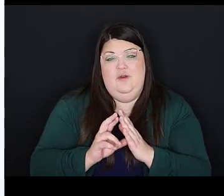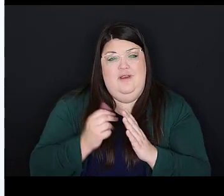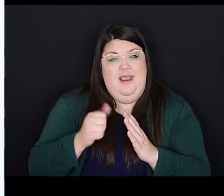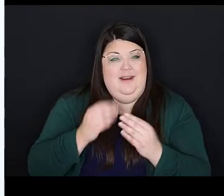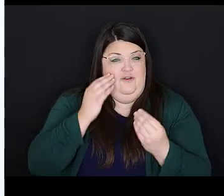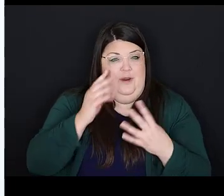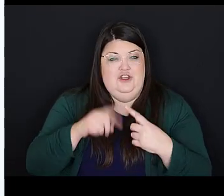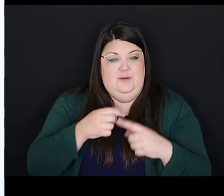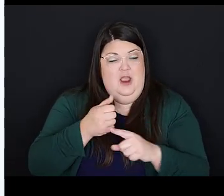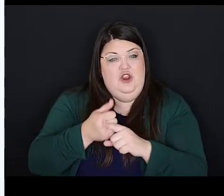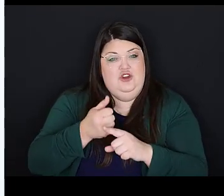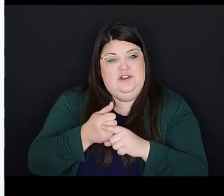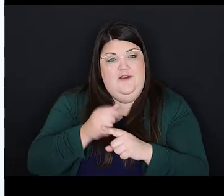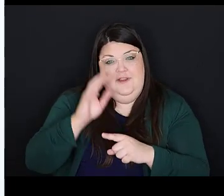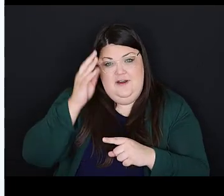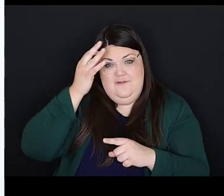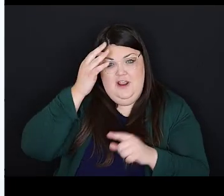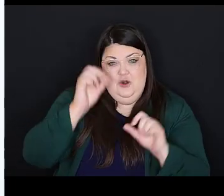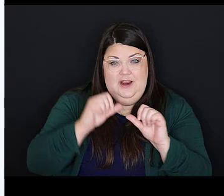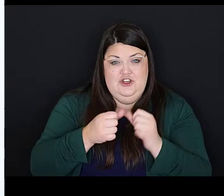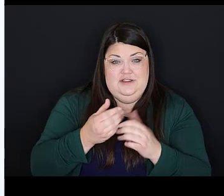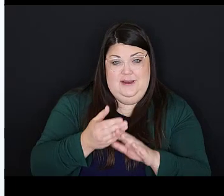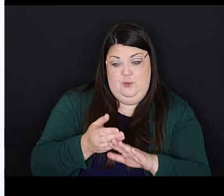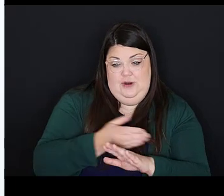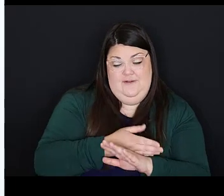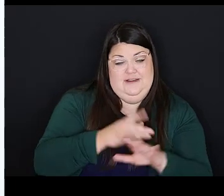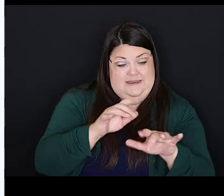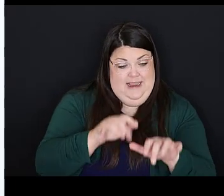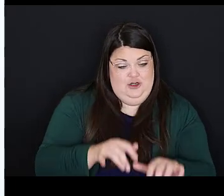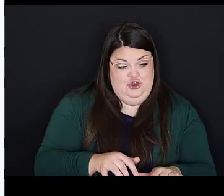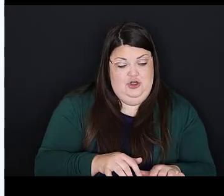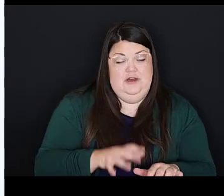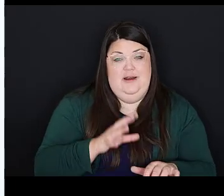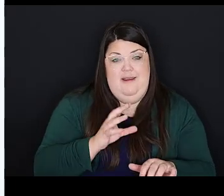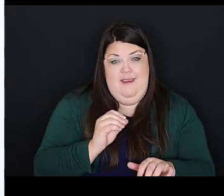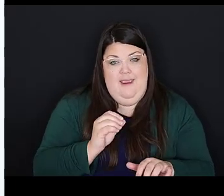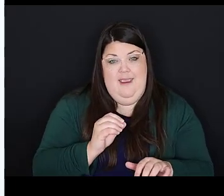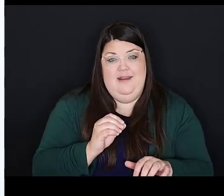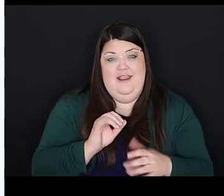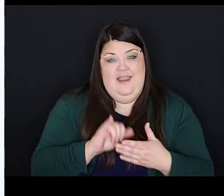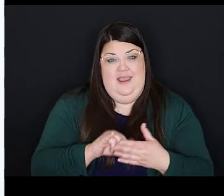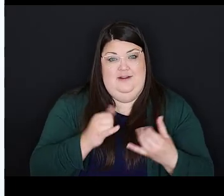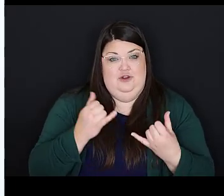yourself that a Federal agency previously entered and that is currently in FAPIIS.